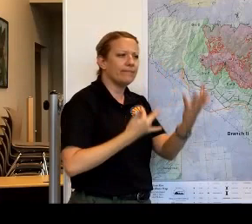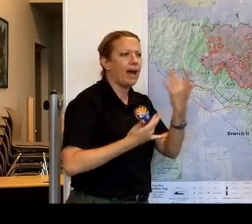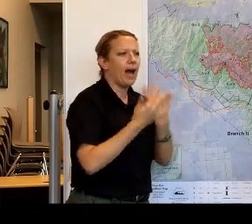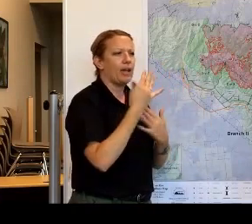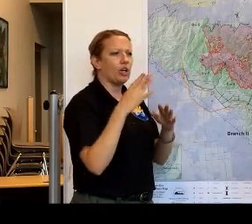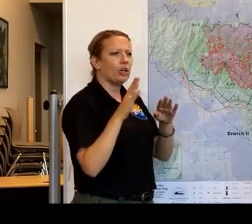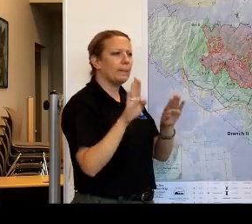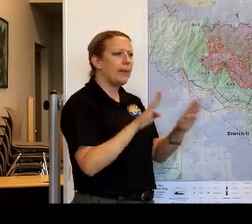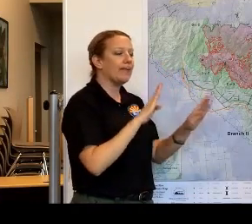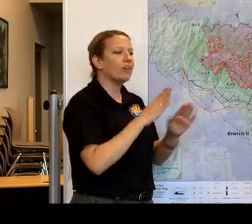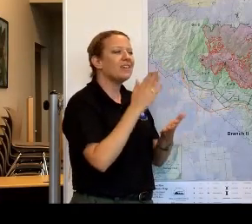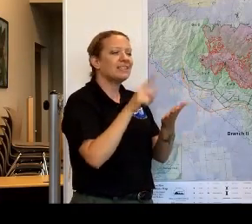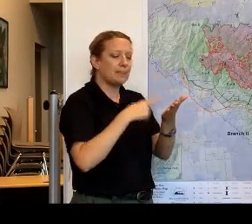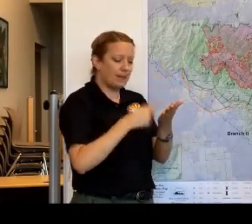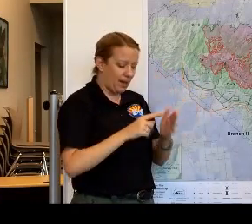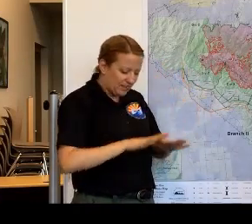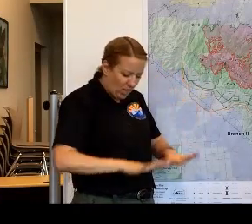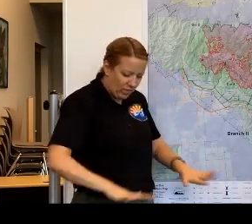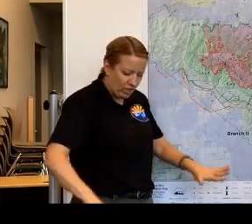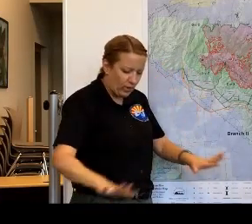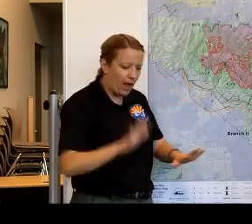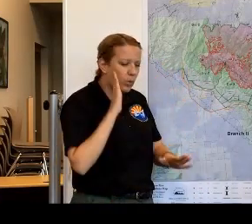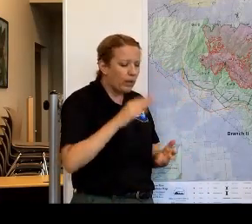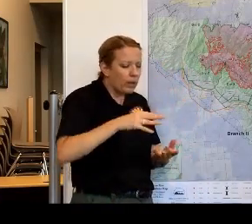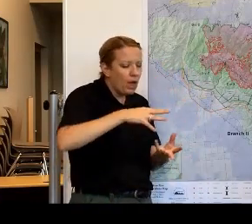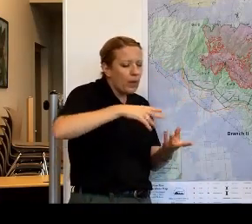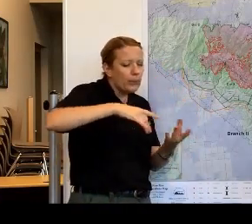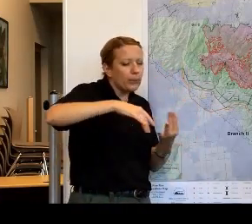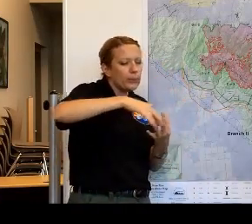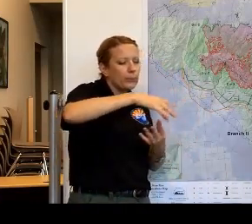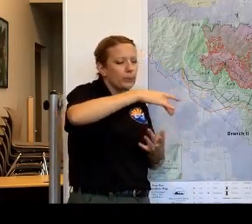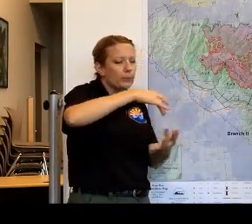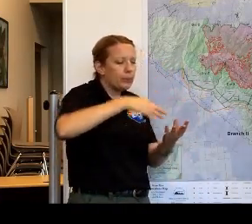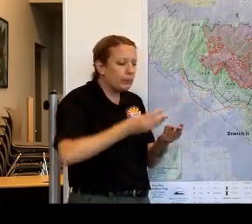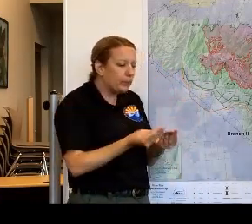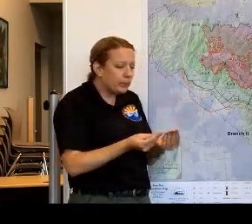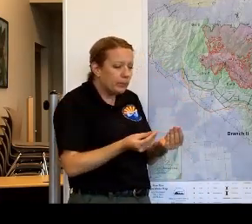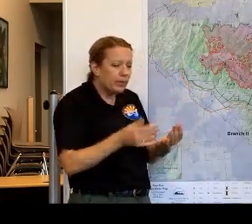smoldering in the litter underneath the fuels all the way up to what we call it